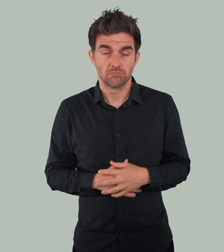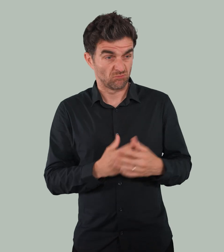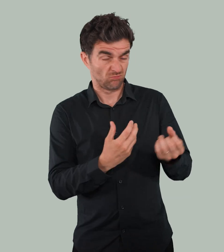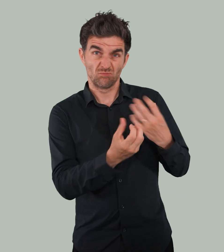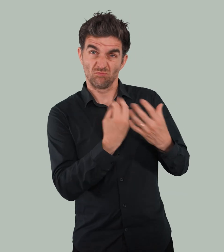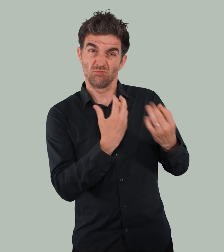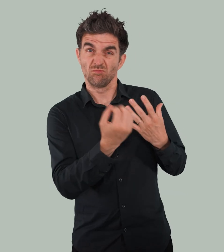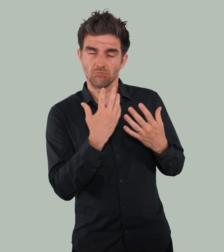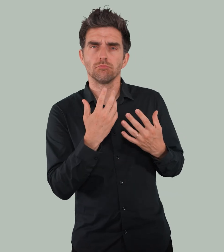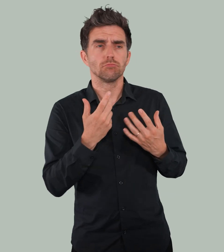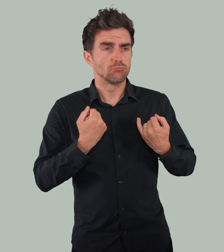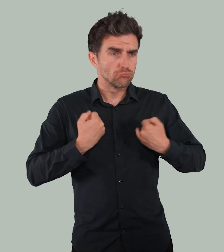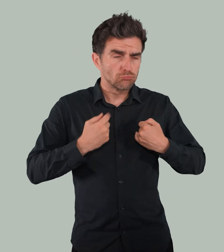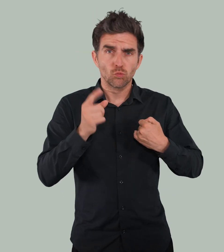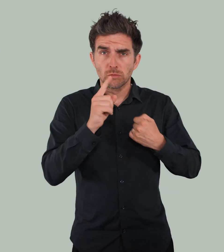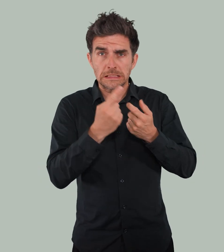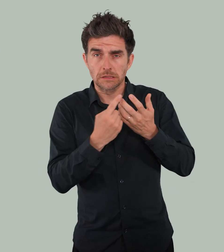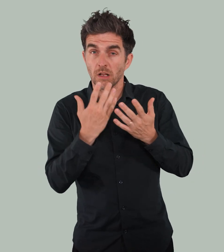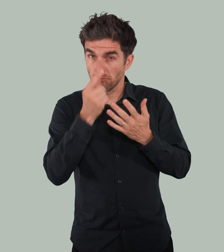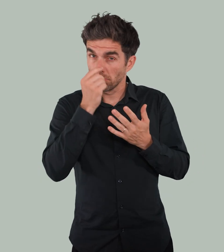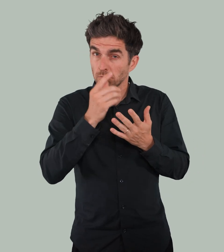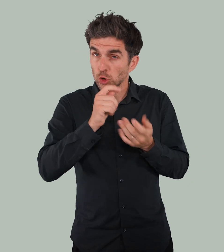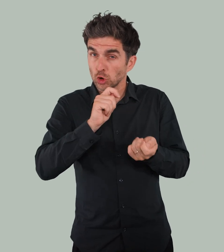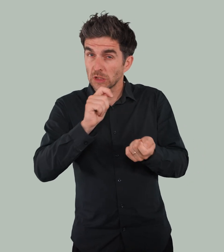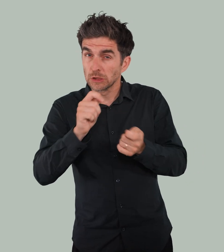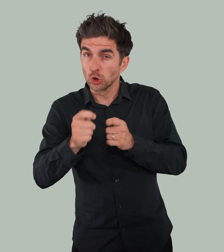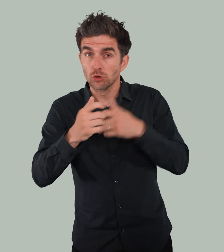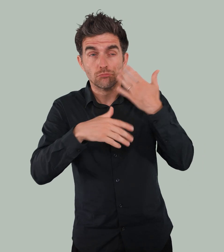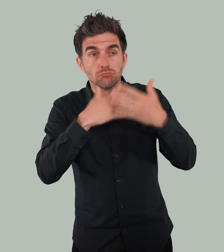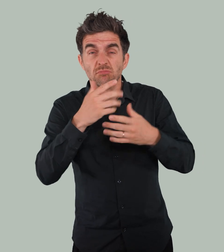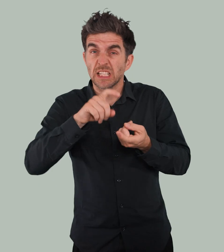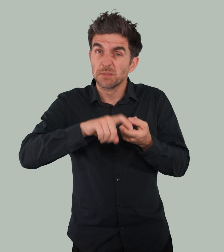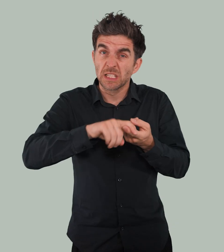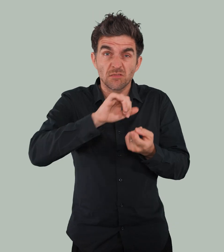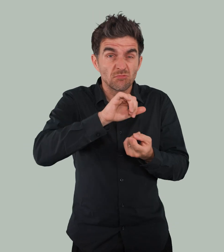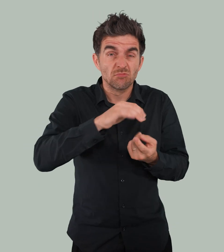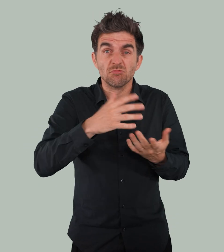Respondents say that these conditions can change over time, depend on the situation,